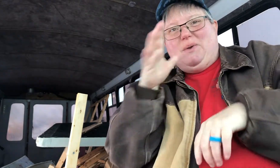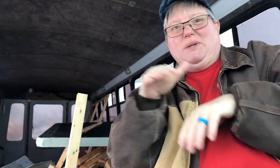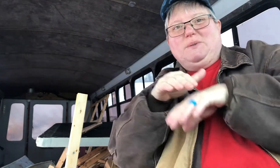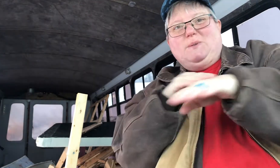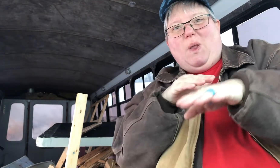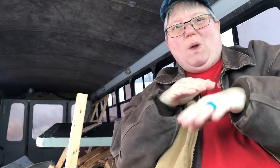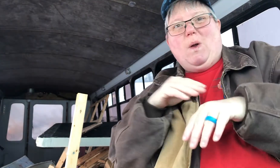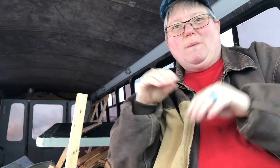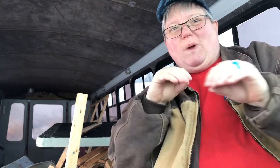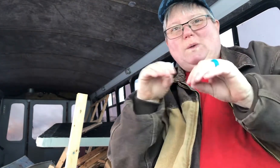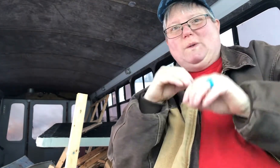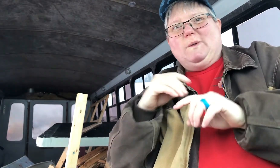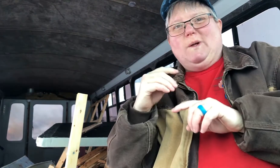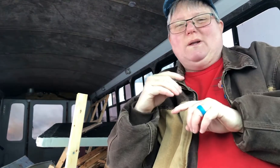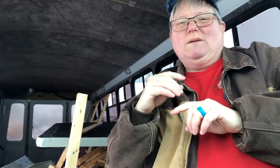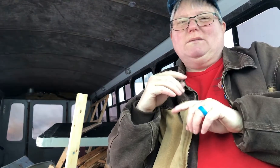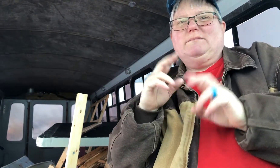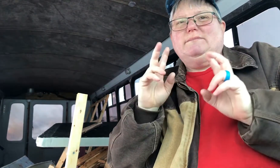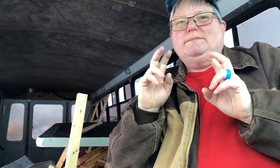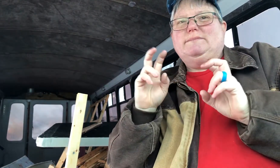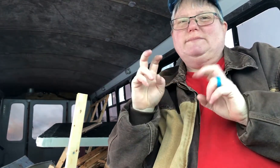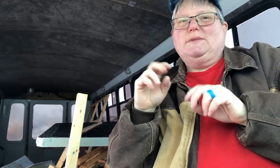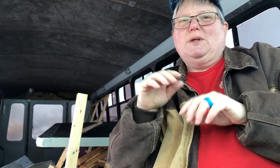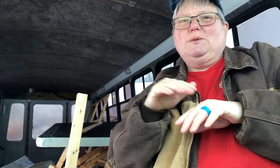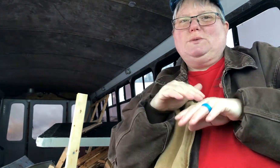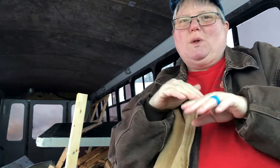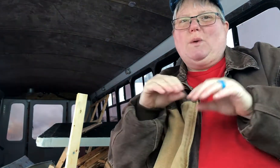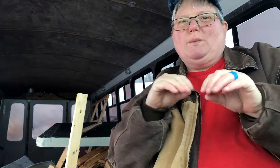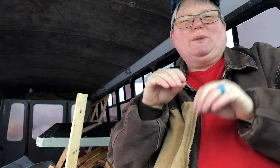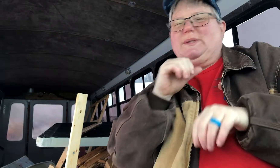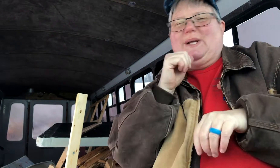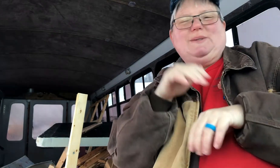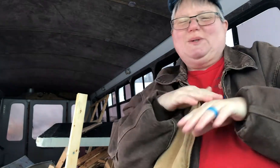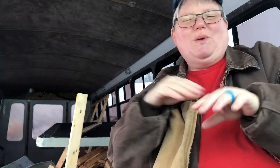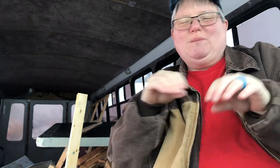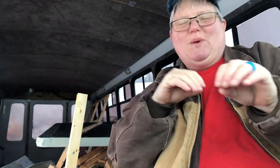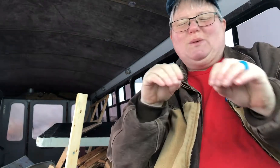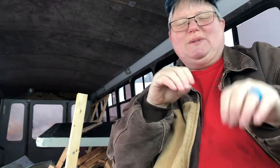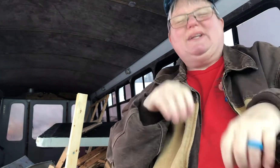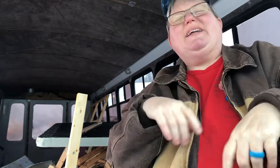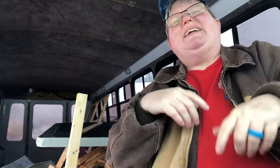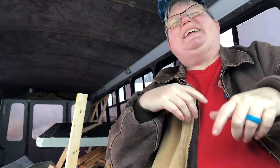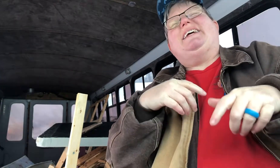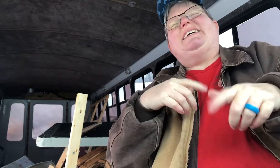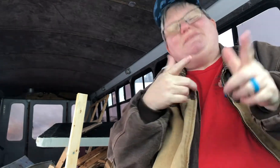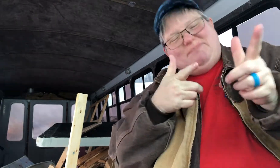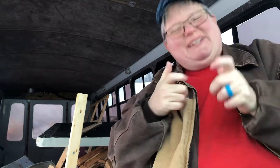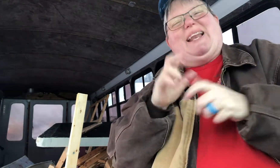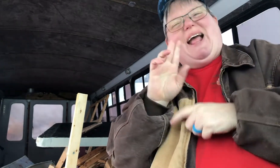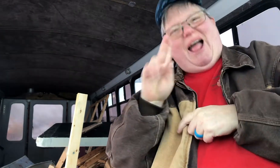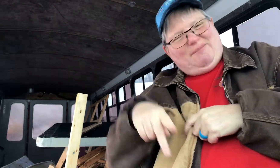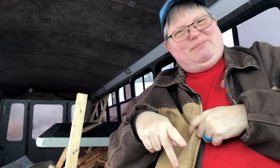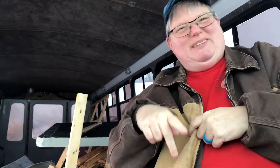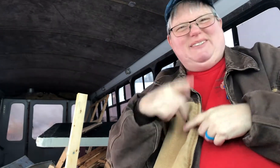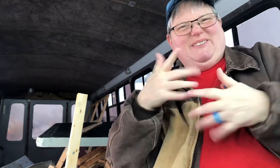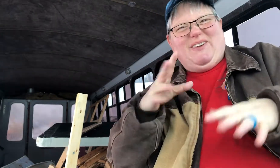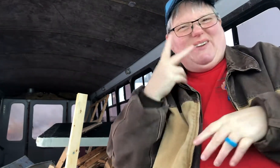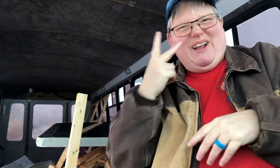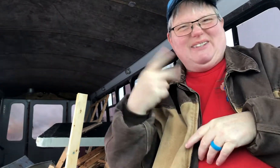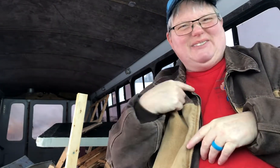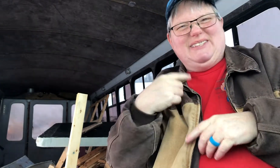you on slow motion. Slow motion? No, not slow motion! I'm going to speed it up. You don't want to watch